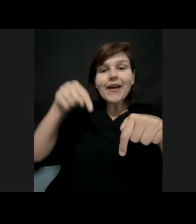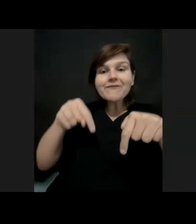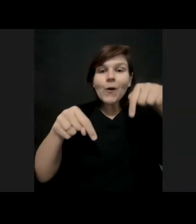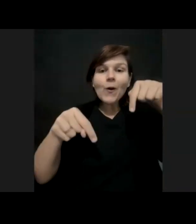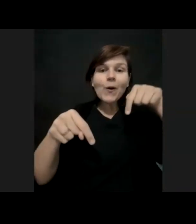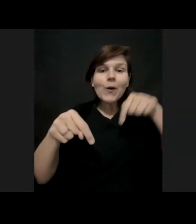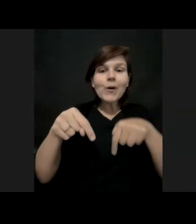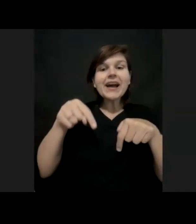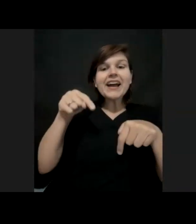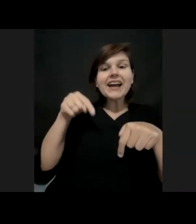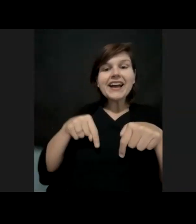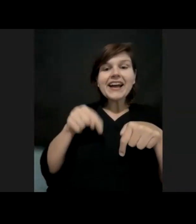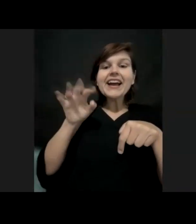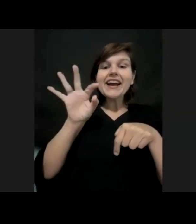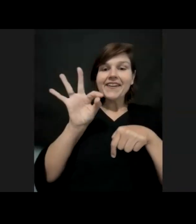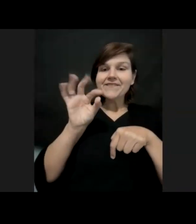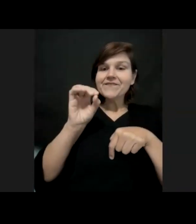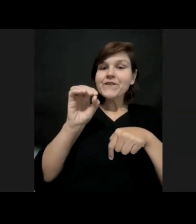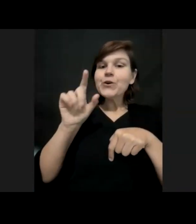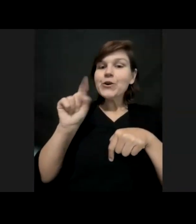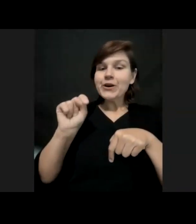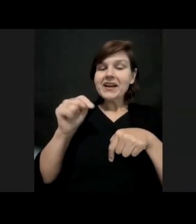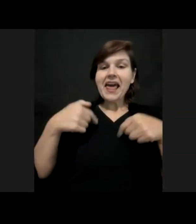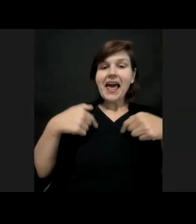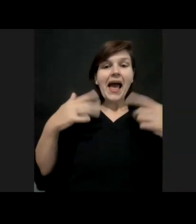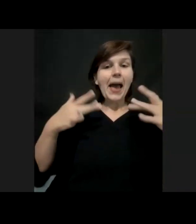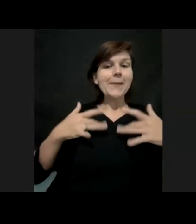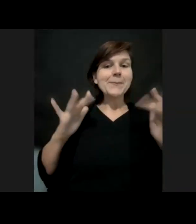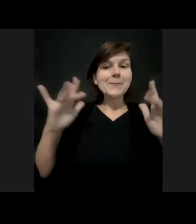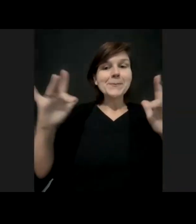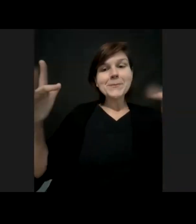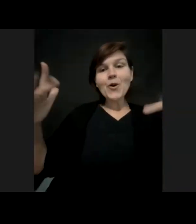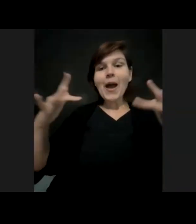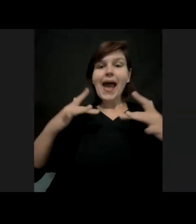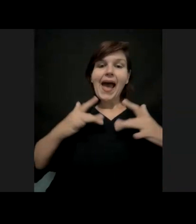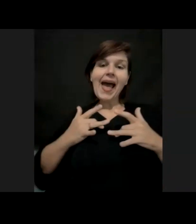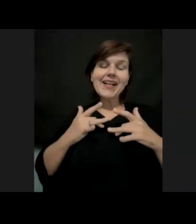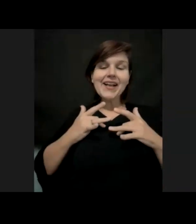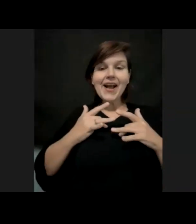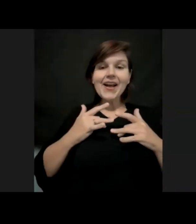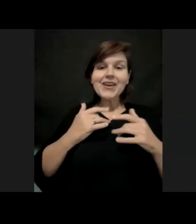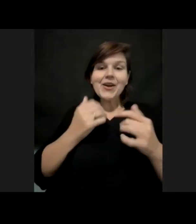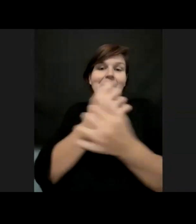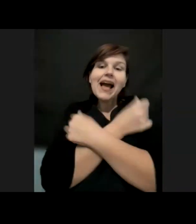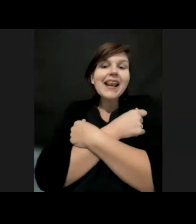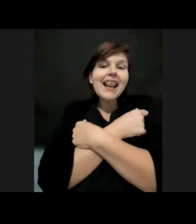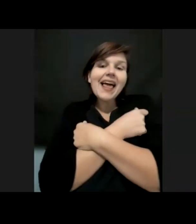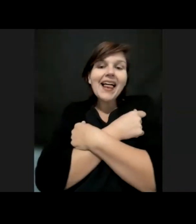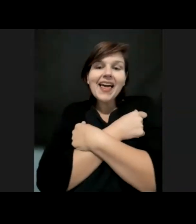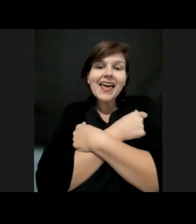I am a bright-colored fox who really loves socks,” said Mr. Fox.